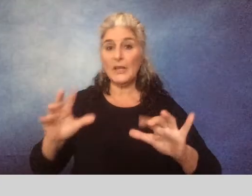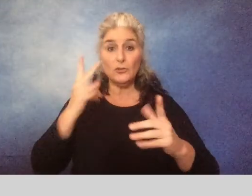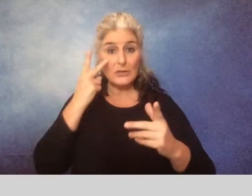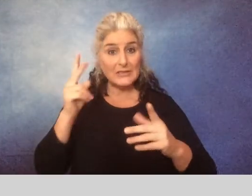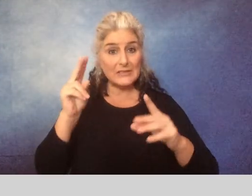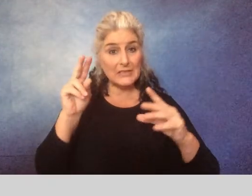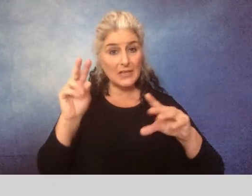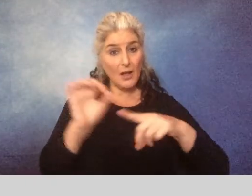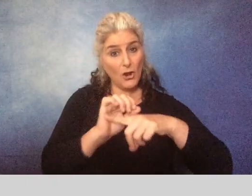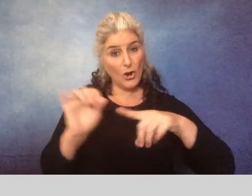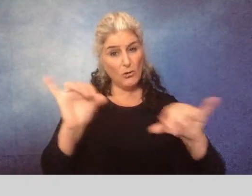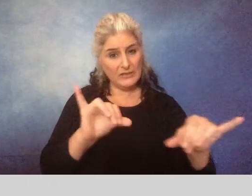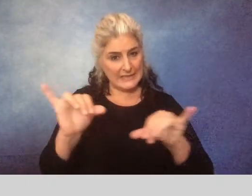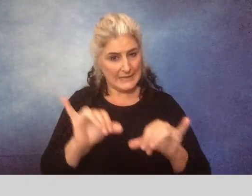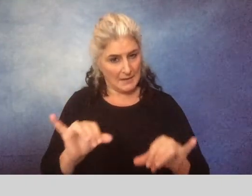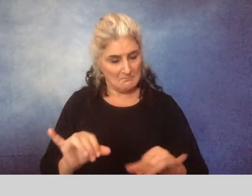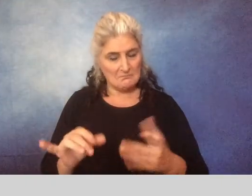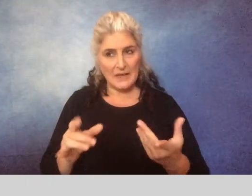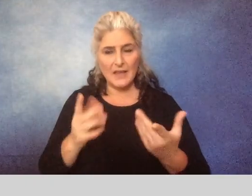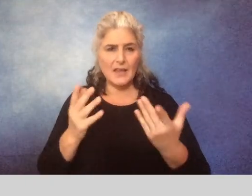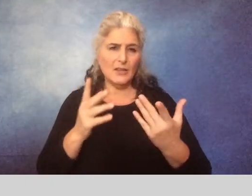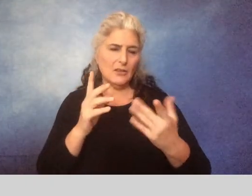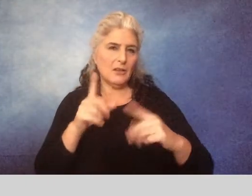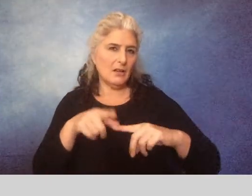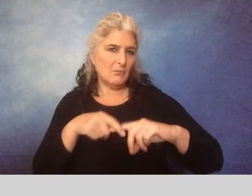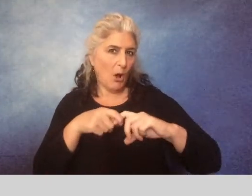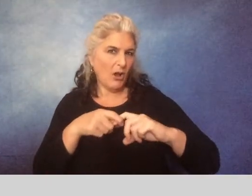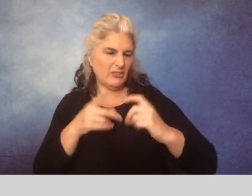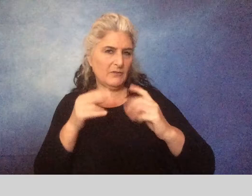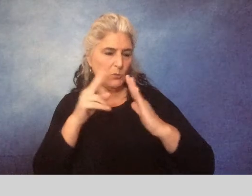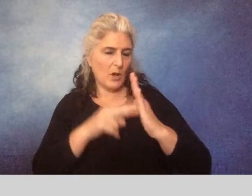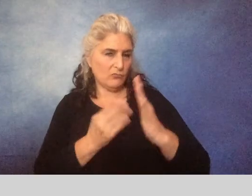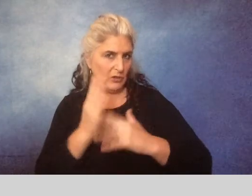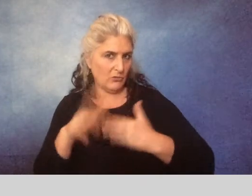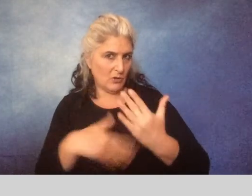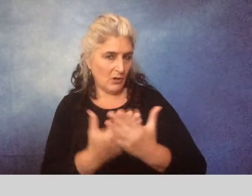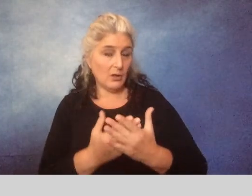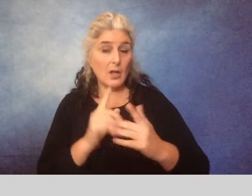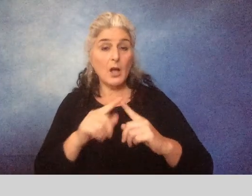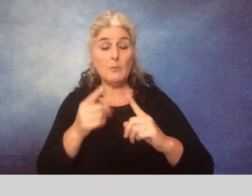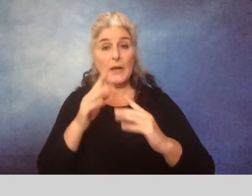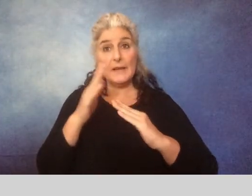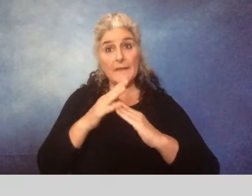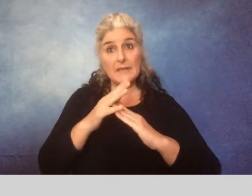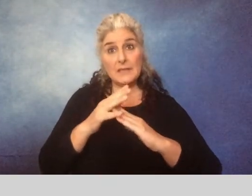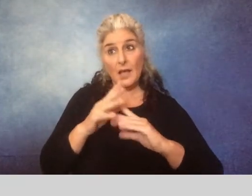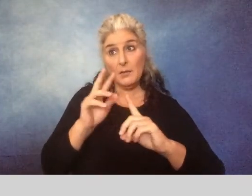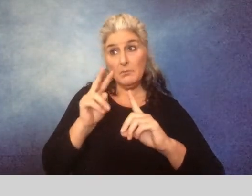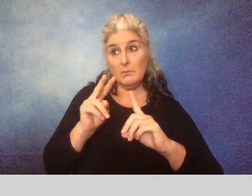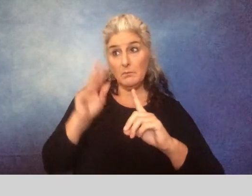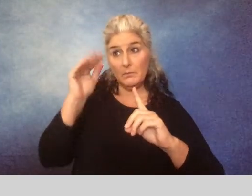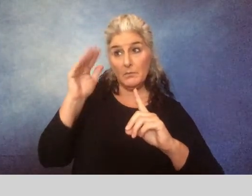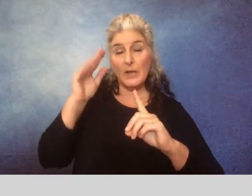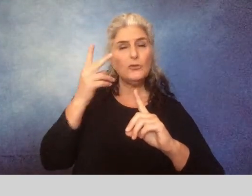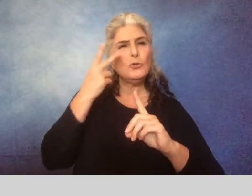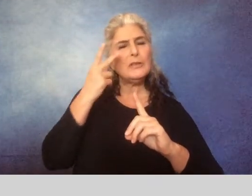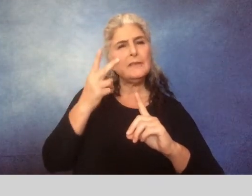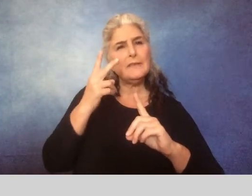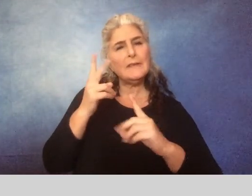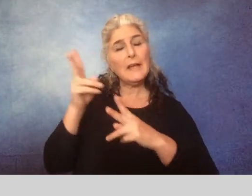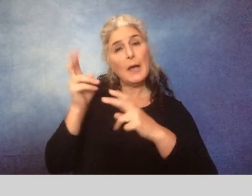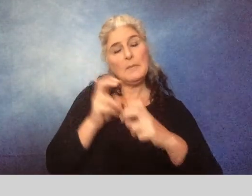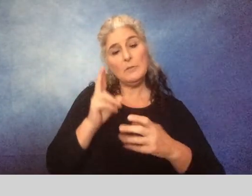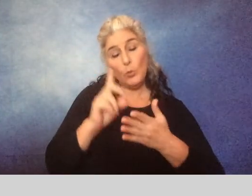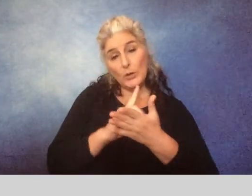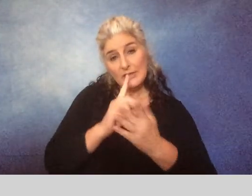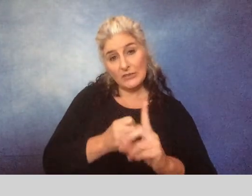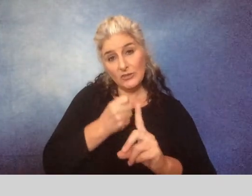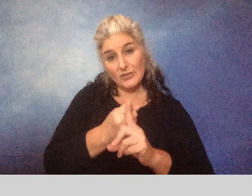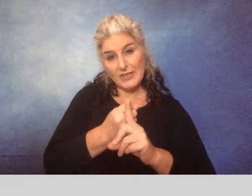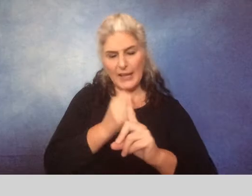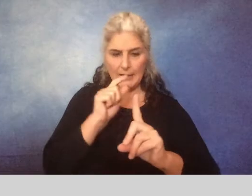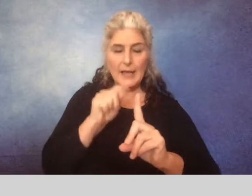pause it if you want to read through it anyway, on the right side of the top, you can see that I'm importing dictionary attack, which is actually the rust code, as you can see on the left.